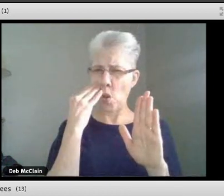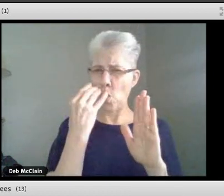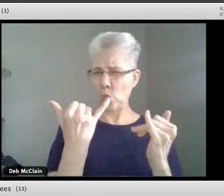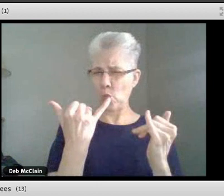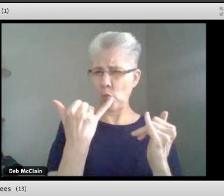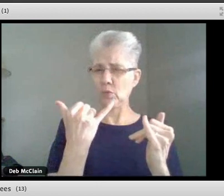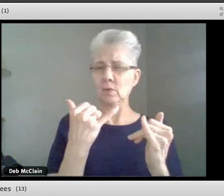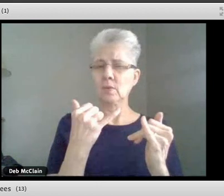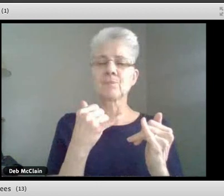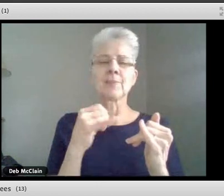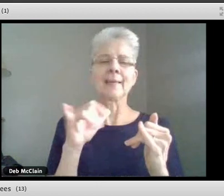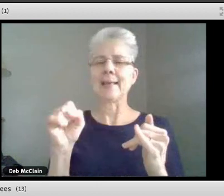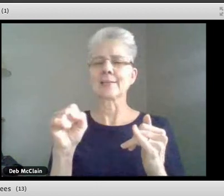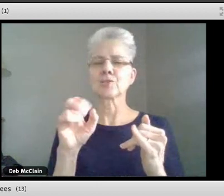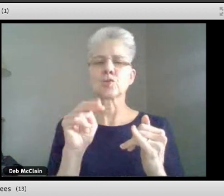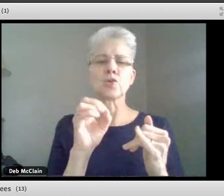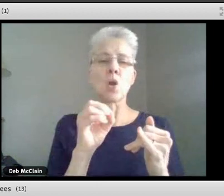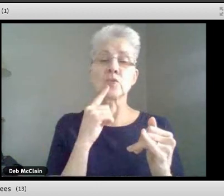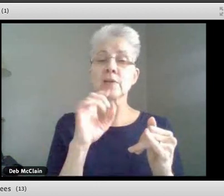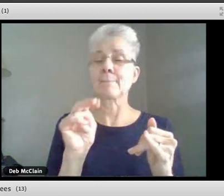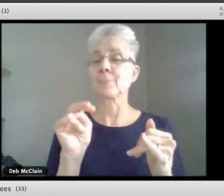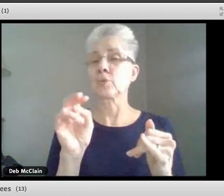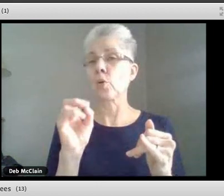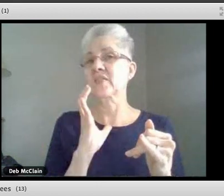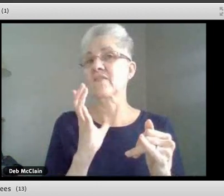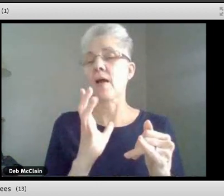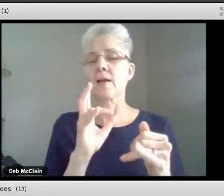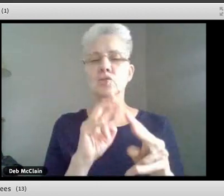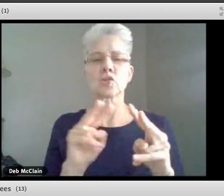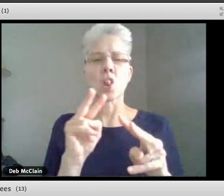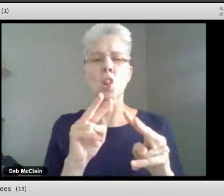You can look after the presentation. Does it reference accessibility?